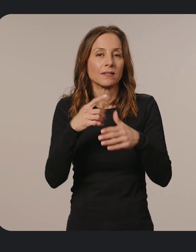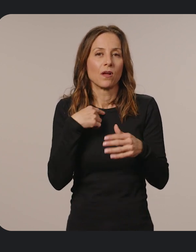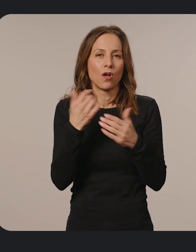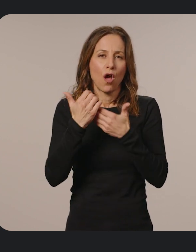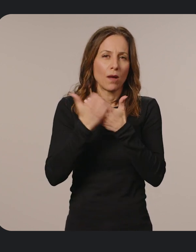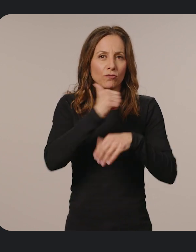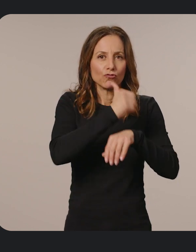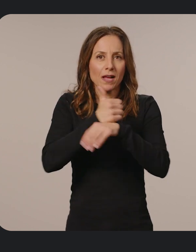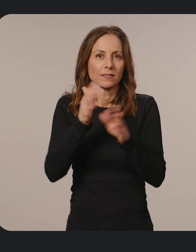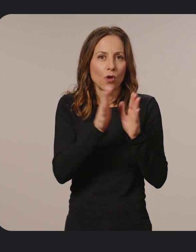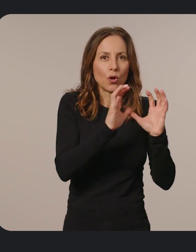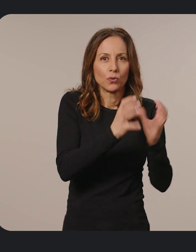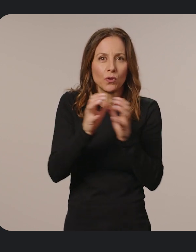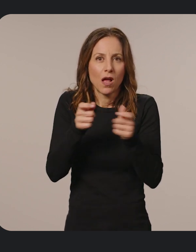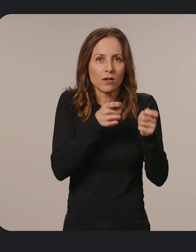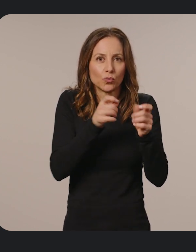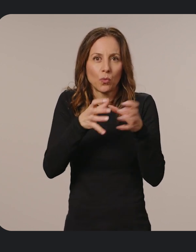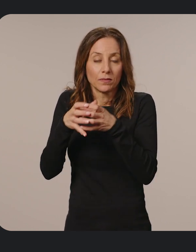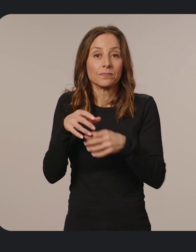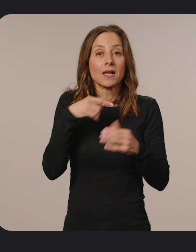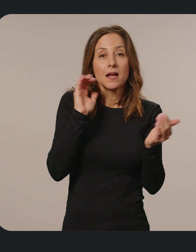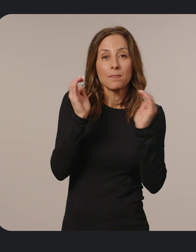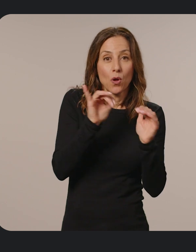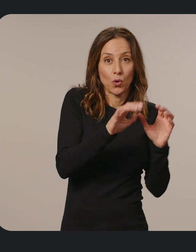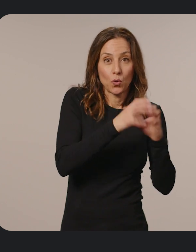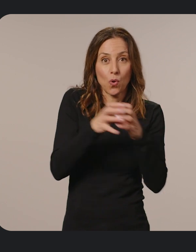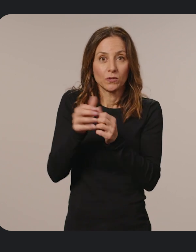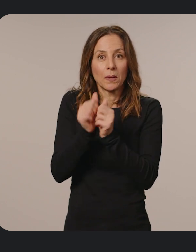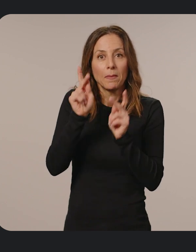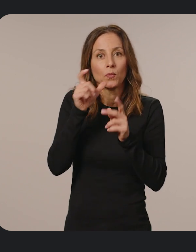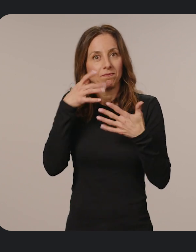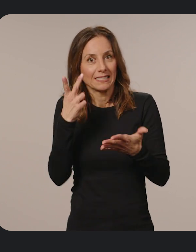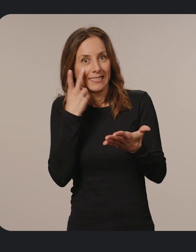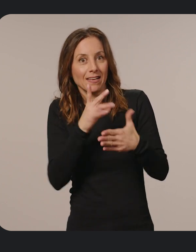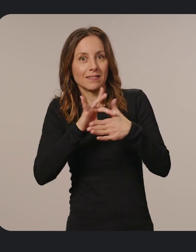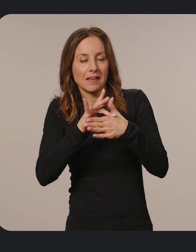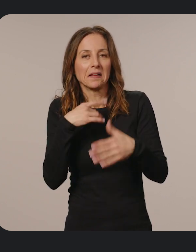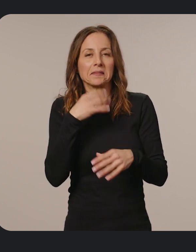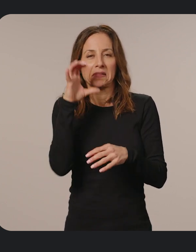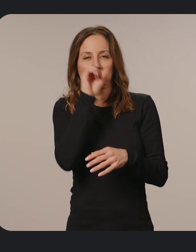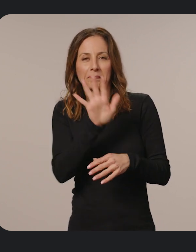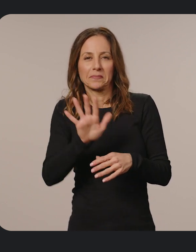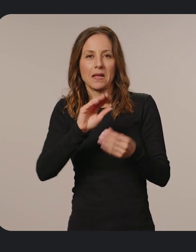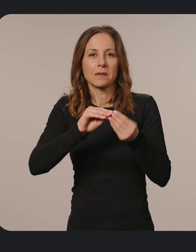By comparing these cohorts of people who did see your content, we estimate the total number of additional active days running